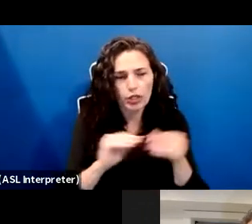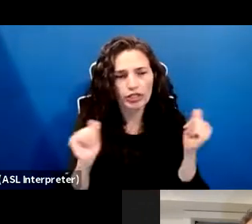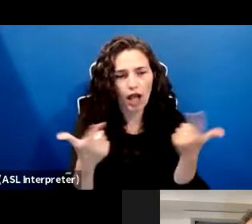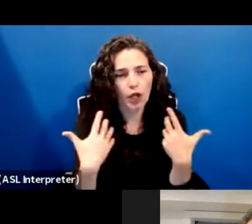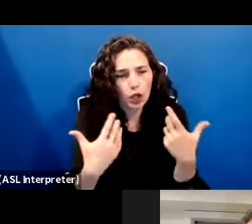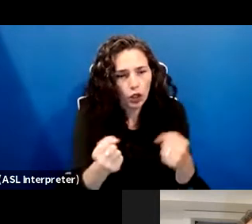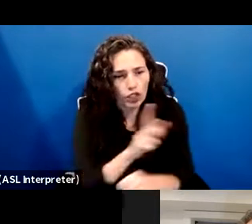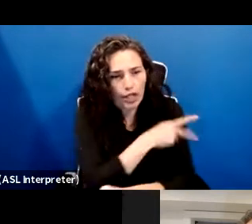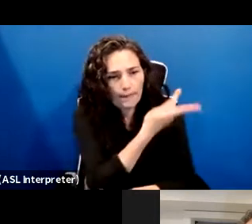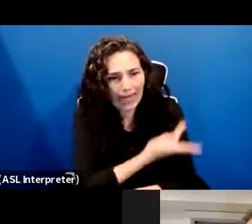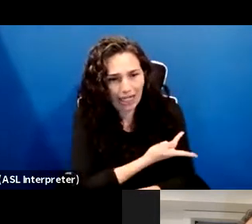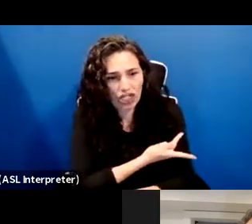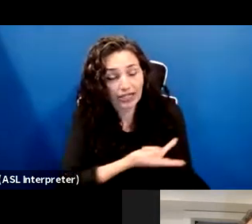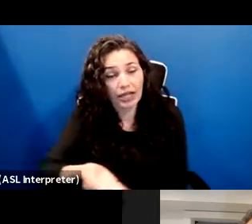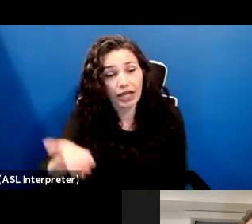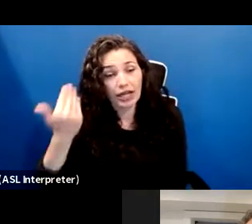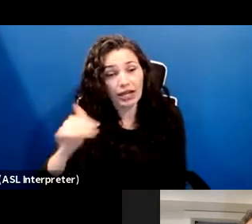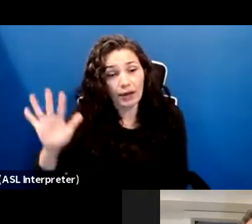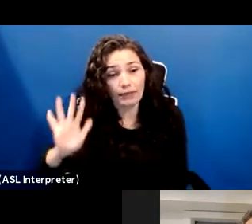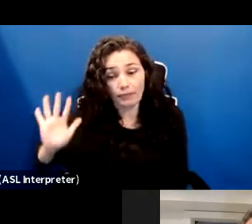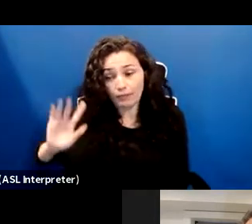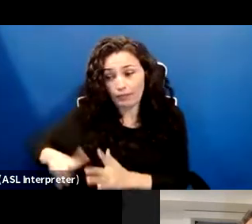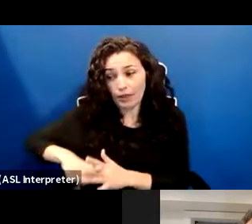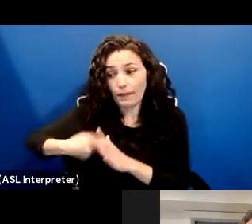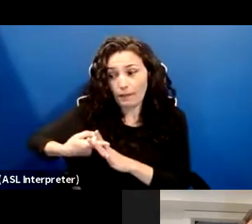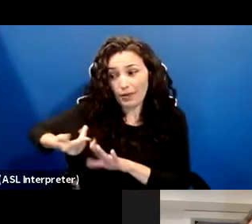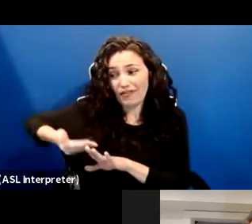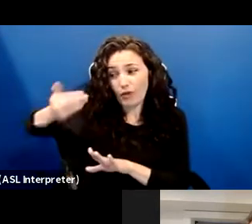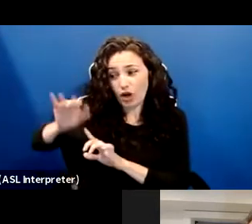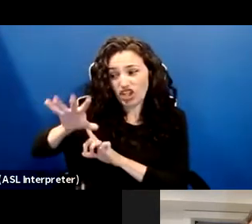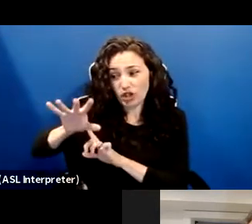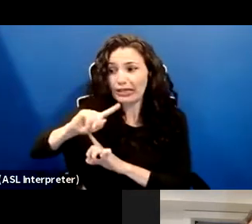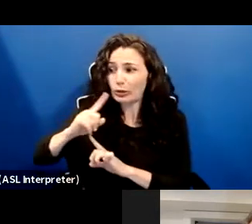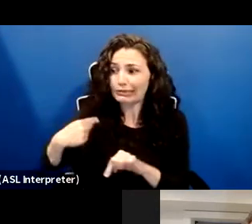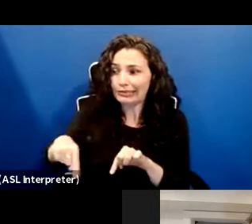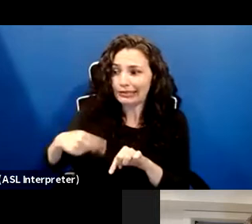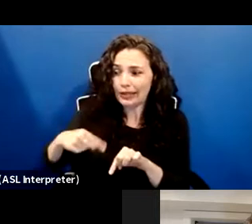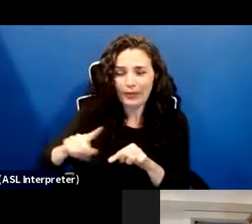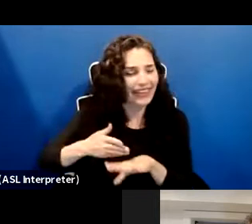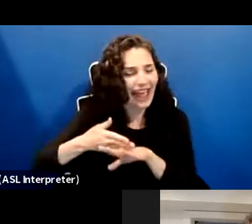In the beginning before shooting, there was trepidation. As soon as the shooting started, it was like,